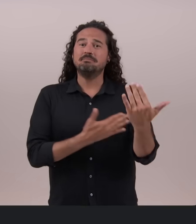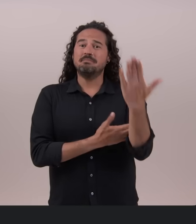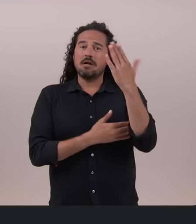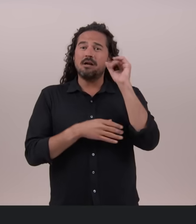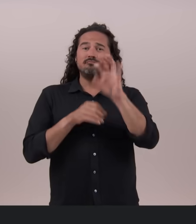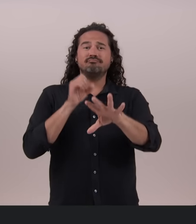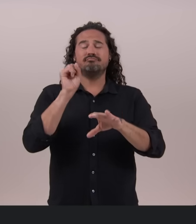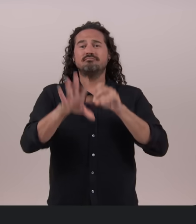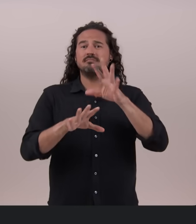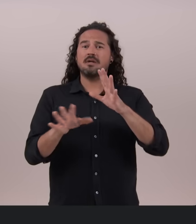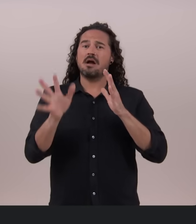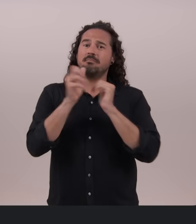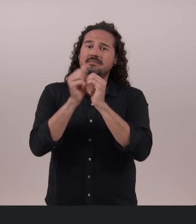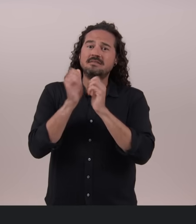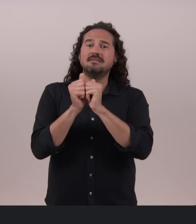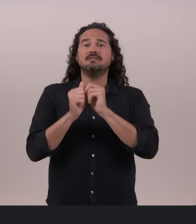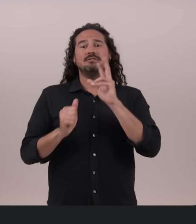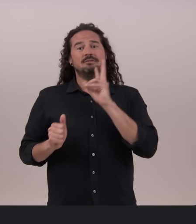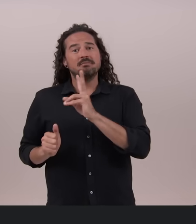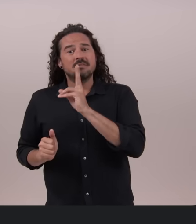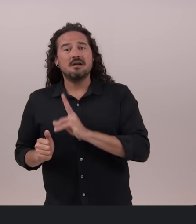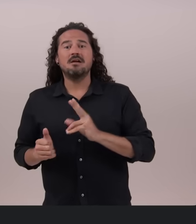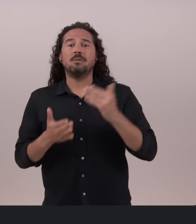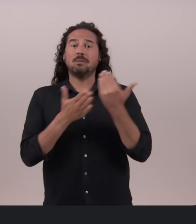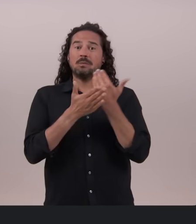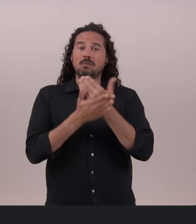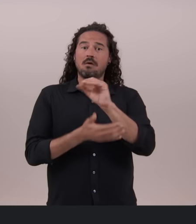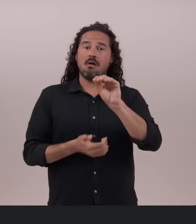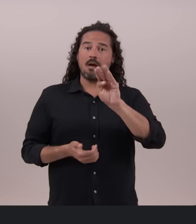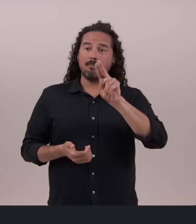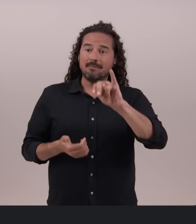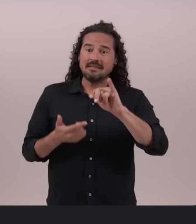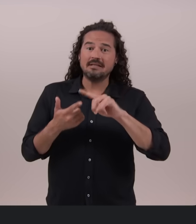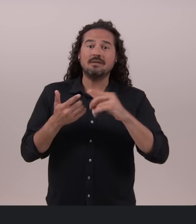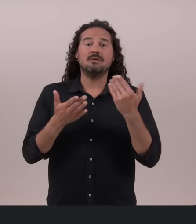We've got the new Omni model, the new Gemini 3.5 series models